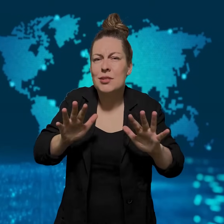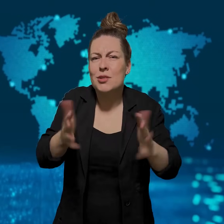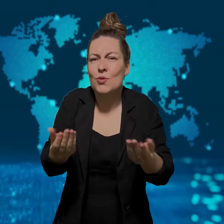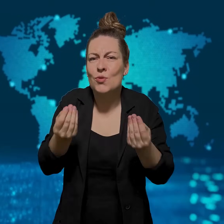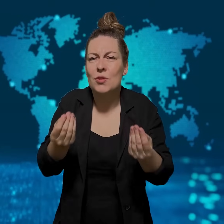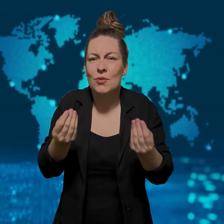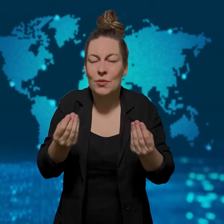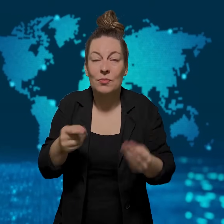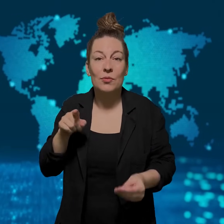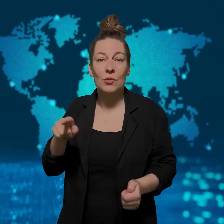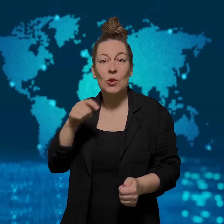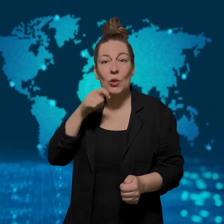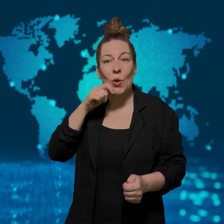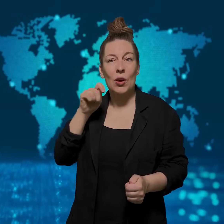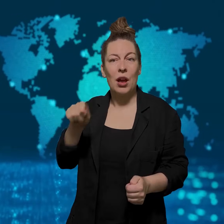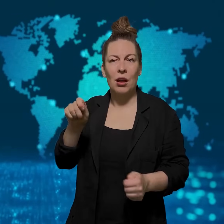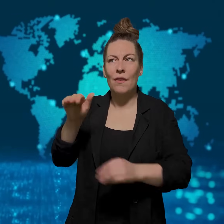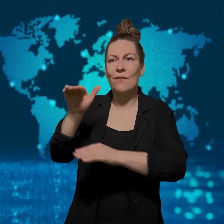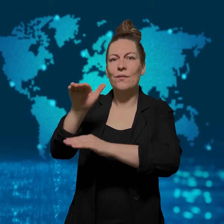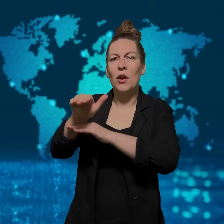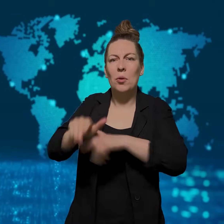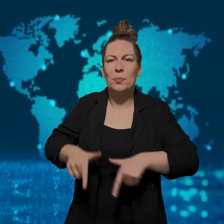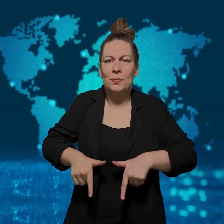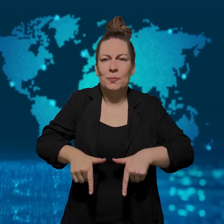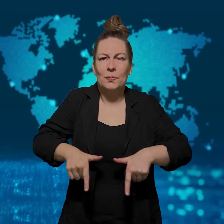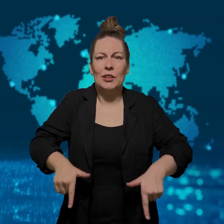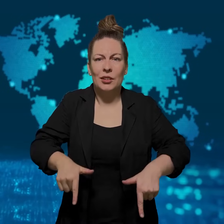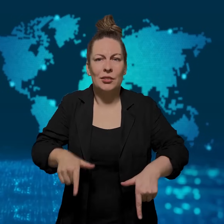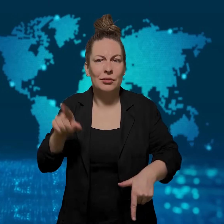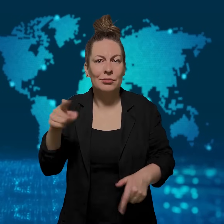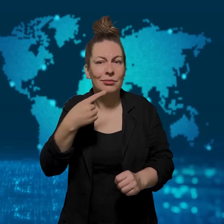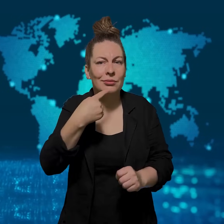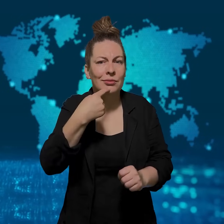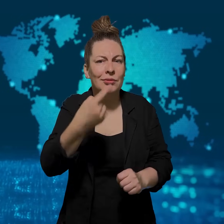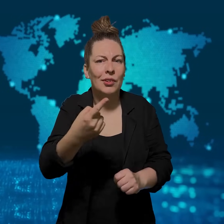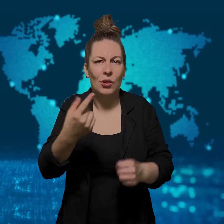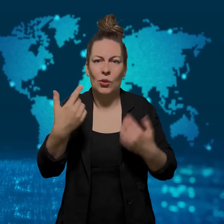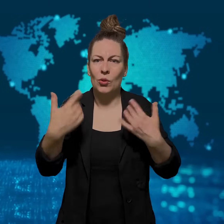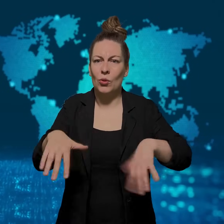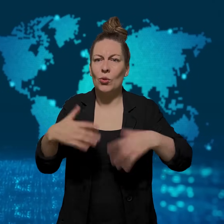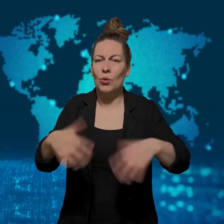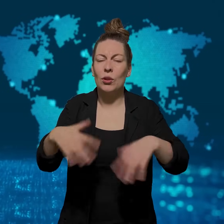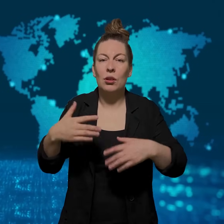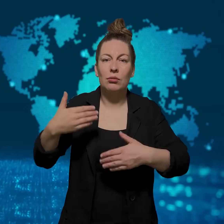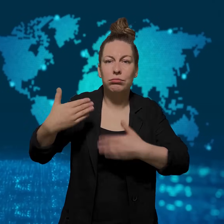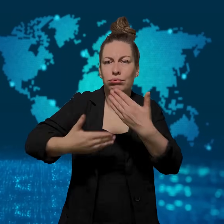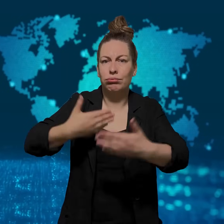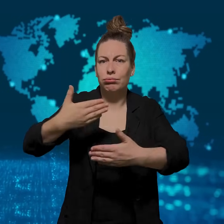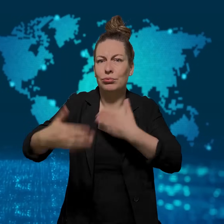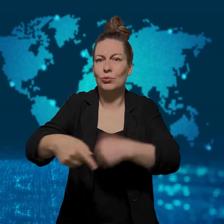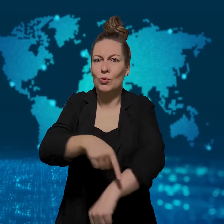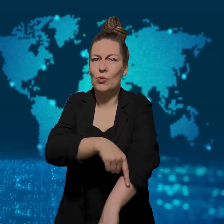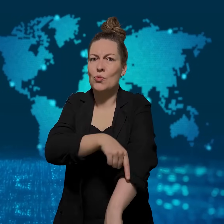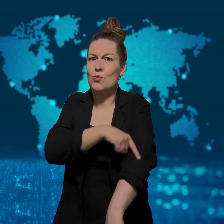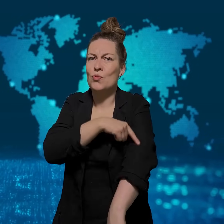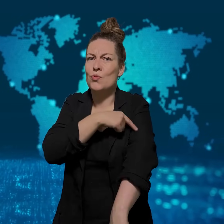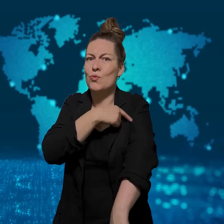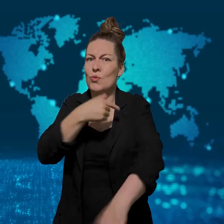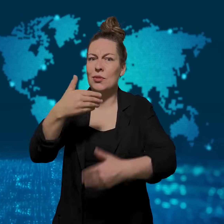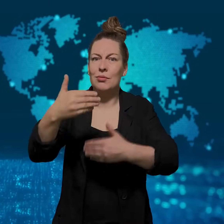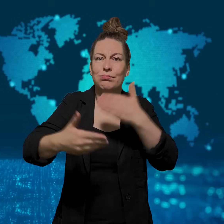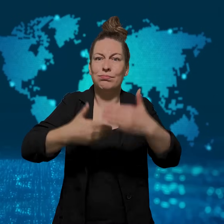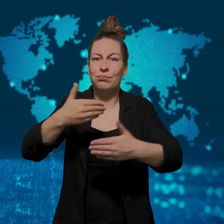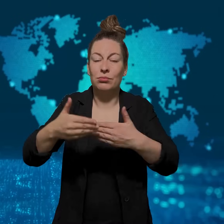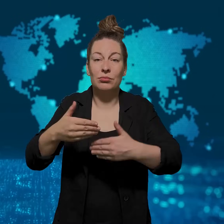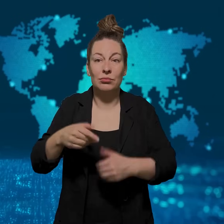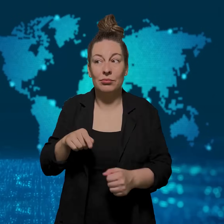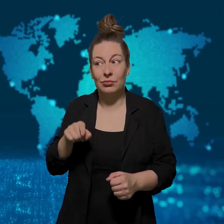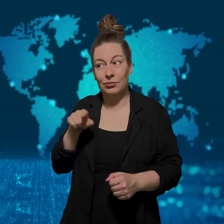The timing is key since Ukraine will be meeting with its allies